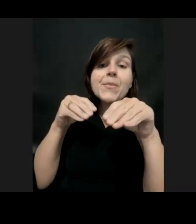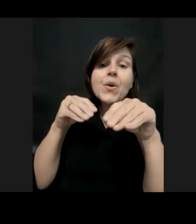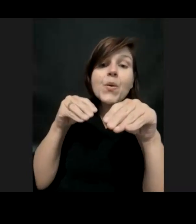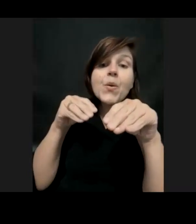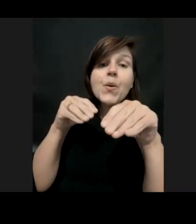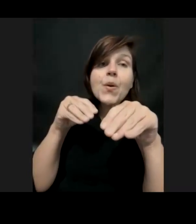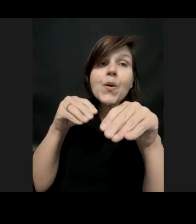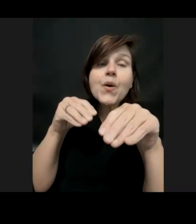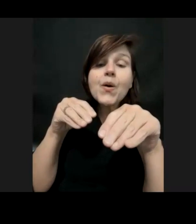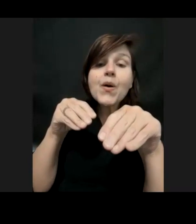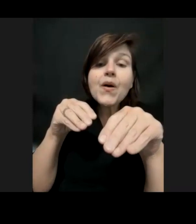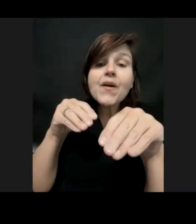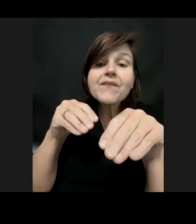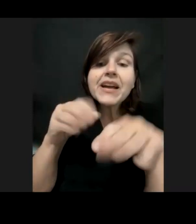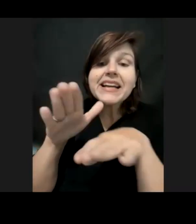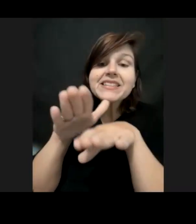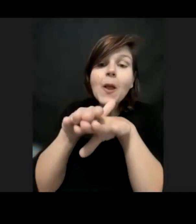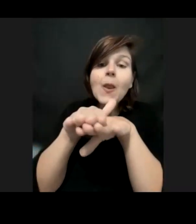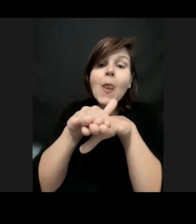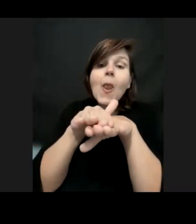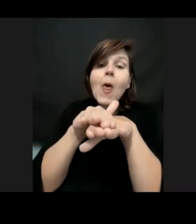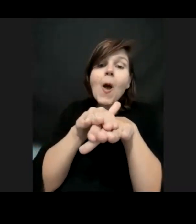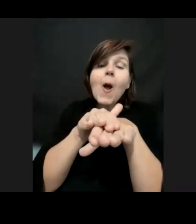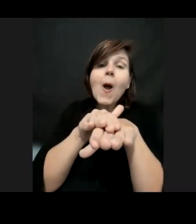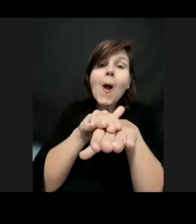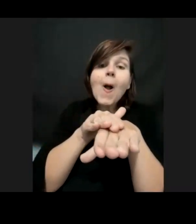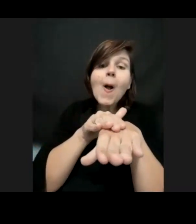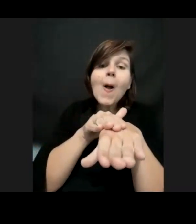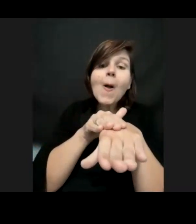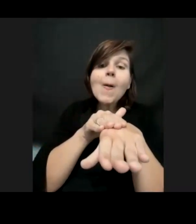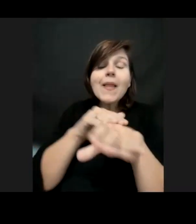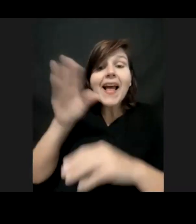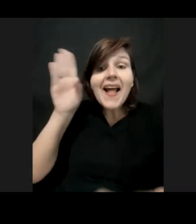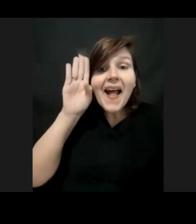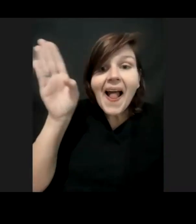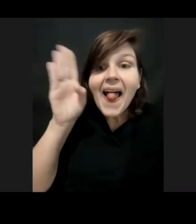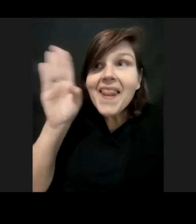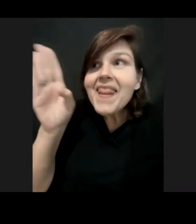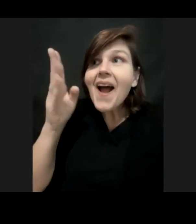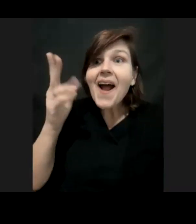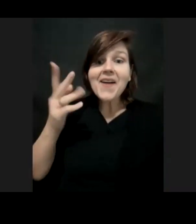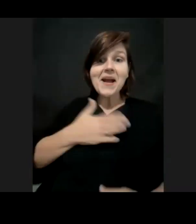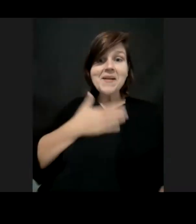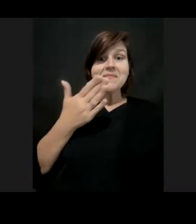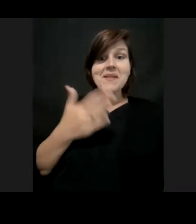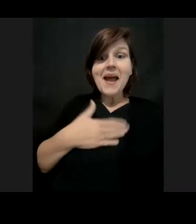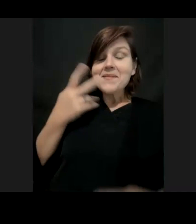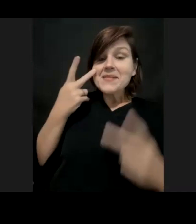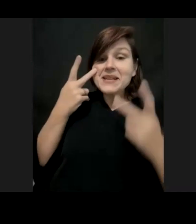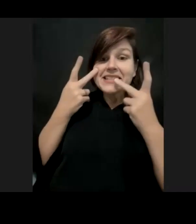“Hello, Doug and Gail! I'm so happy to see you,” said Marvin. And he waved to his little friends.